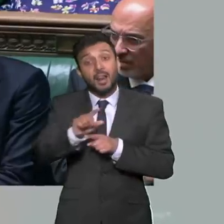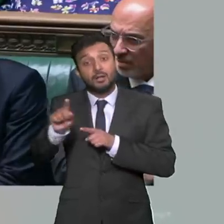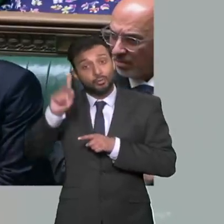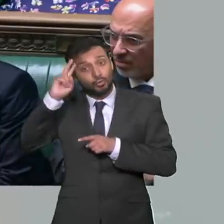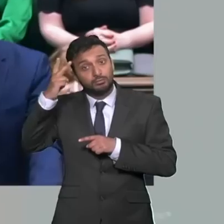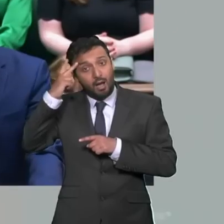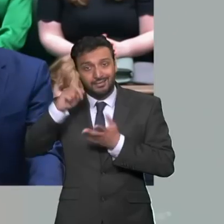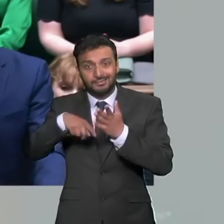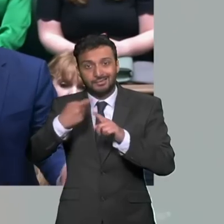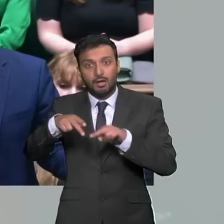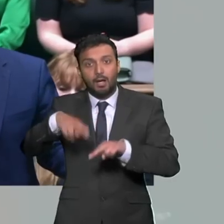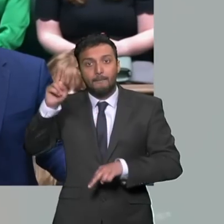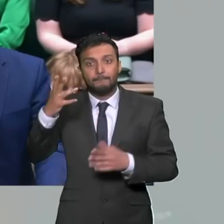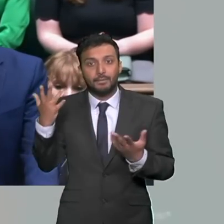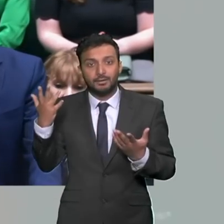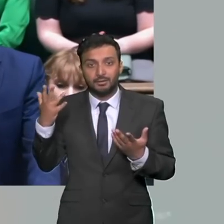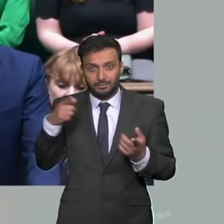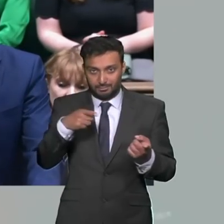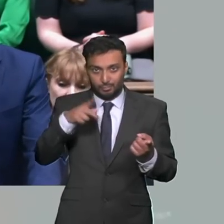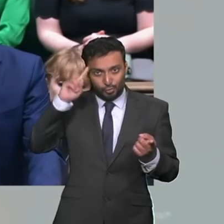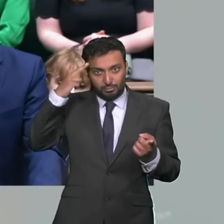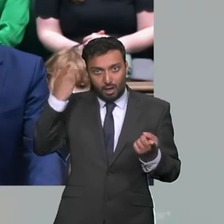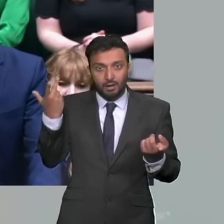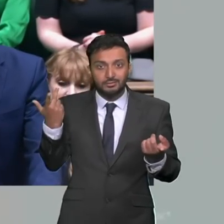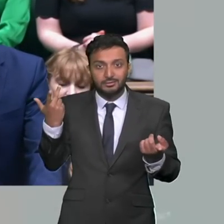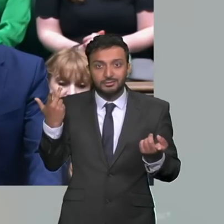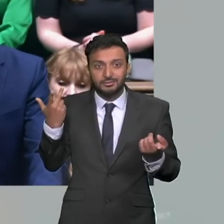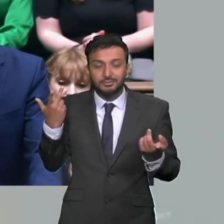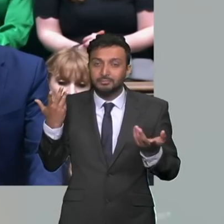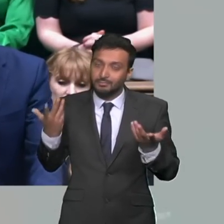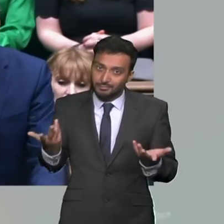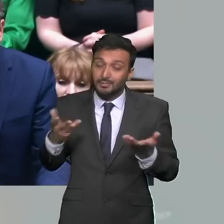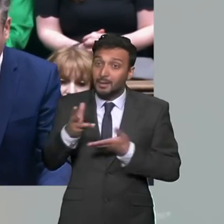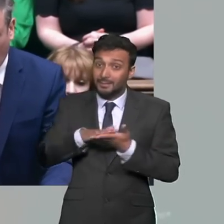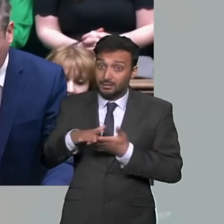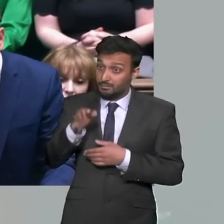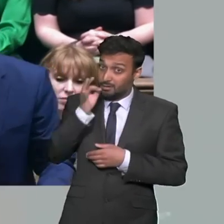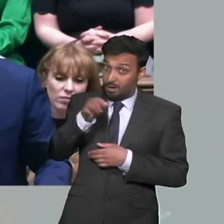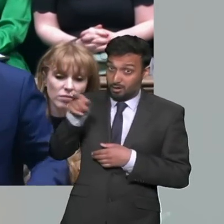Does the Prime Minister want to explain to hard-working people, whose wages are running